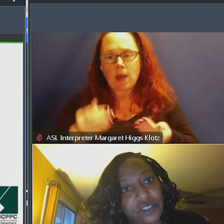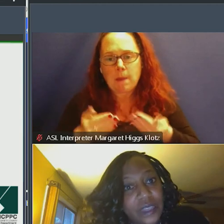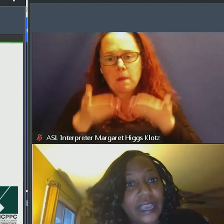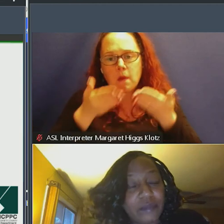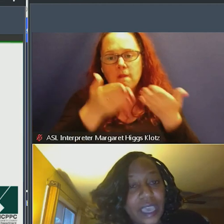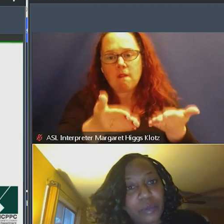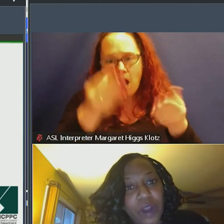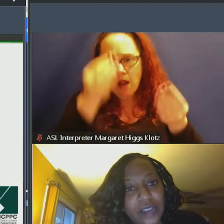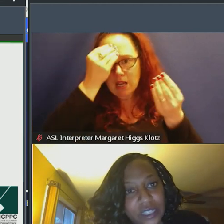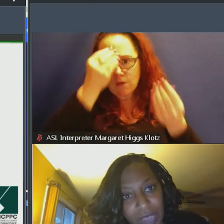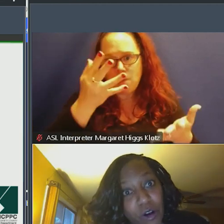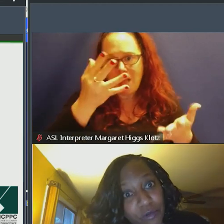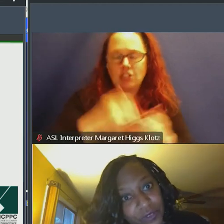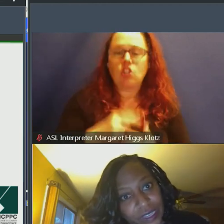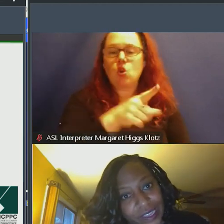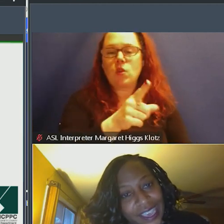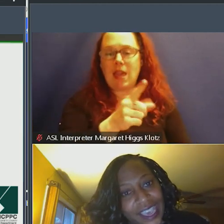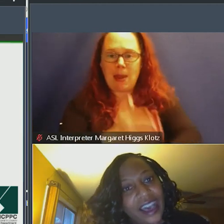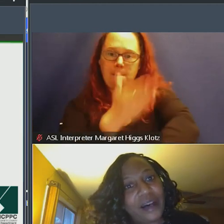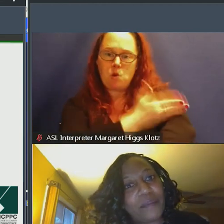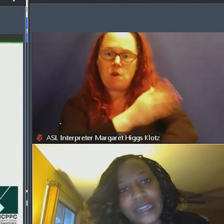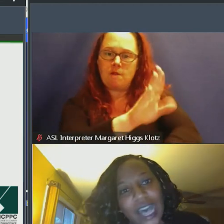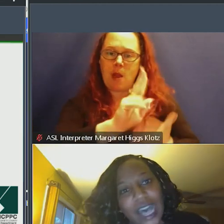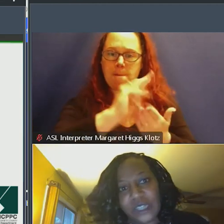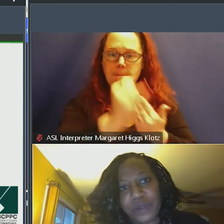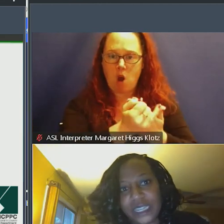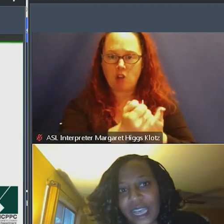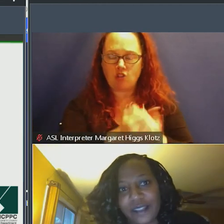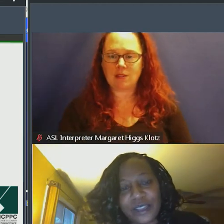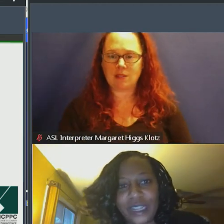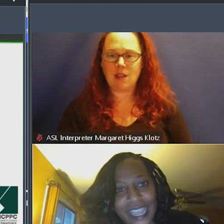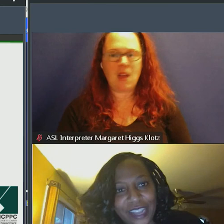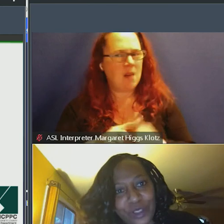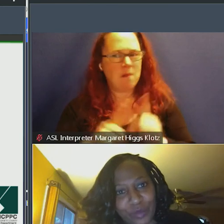So they can make their projects that are hopefully, but not so that we can tell them that they can't do their